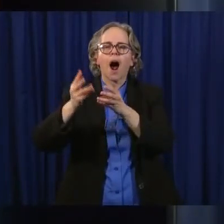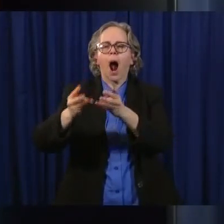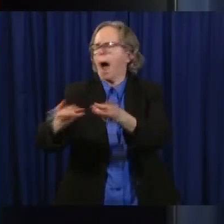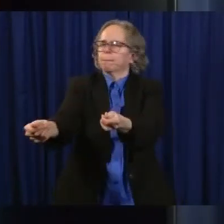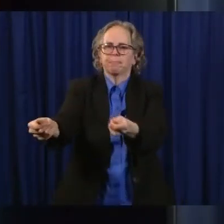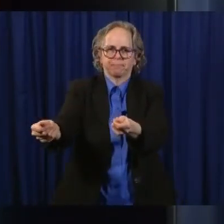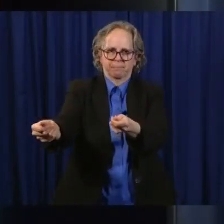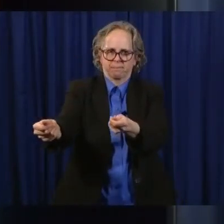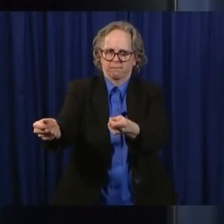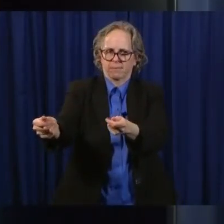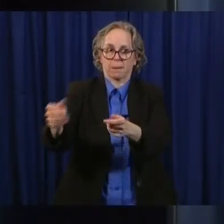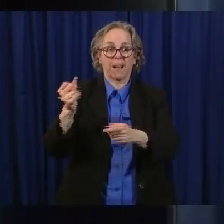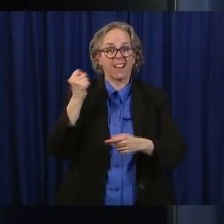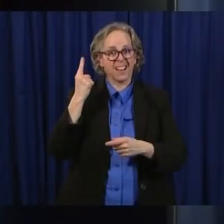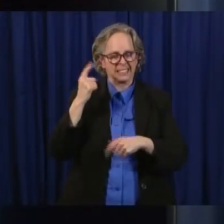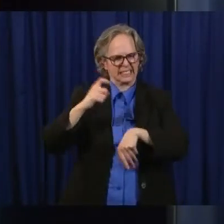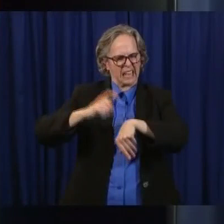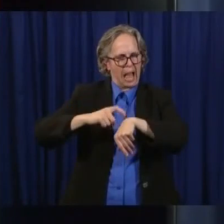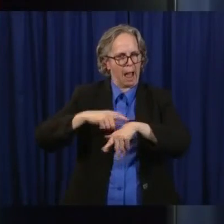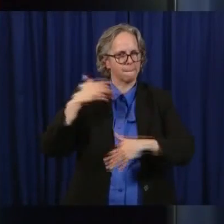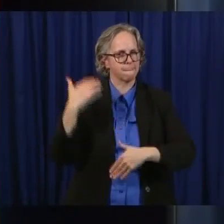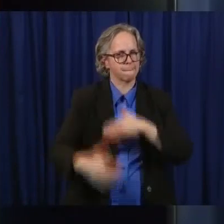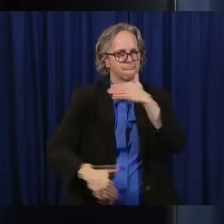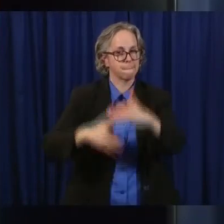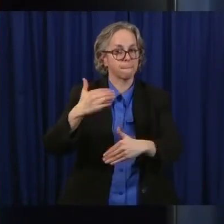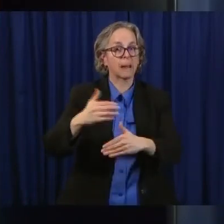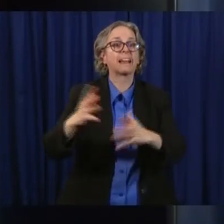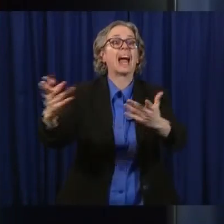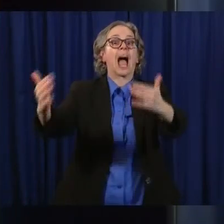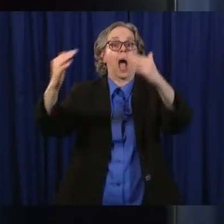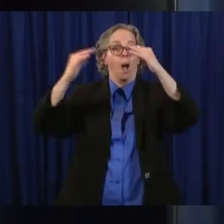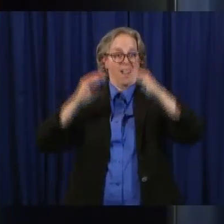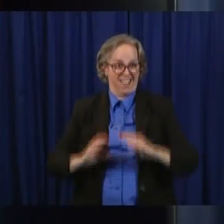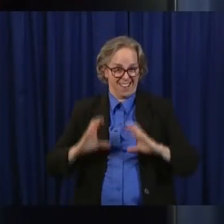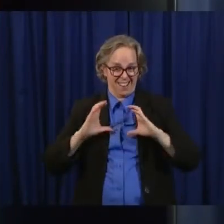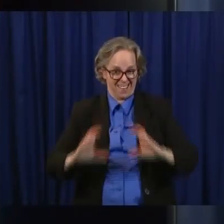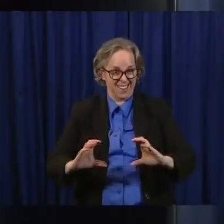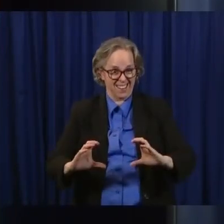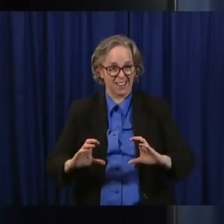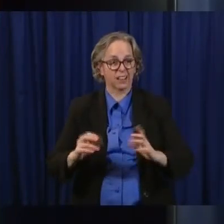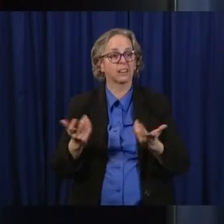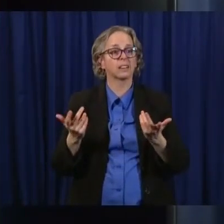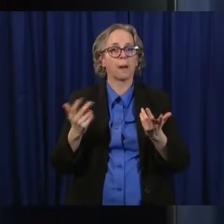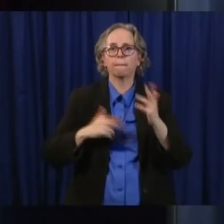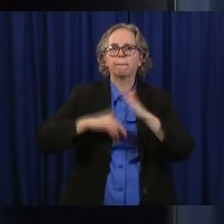RELATIVELY SIMPLE THINGS WE CAN DO THE HAVE TO BECOME A HABITUAL THING FOR US AS THE VIRUS EVENTUALLY DOES DIE AWAY IN THE ENVIRONMENT.